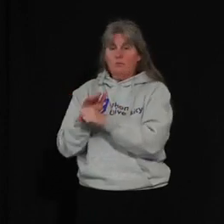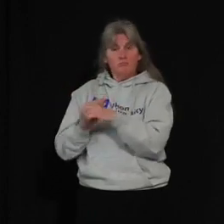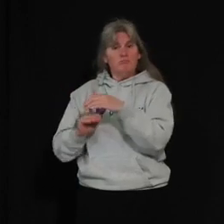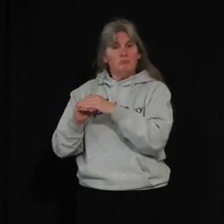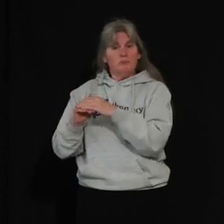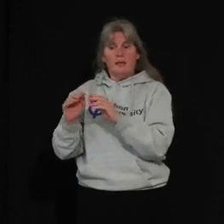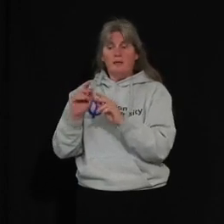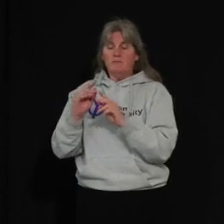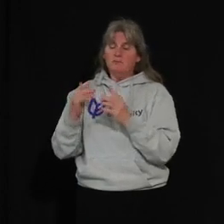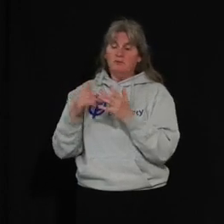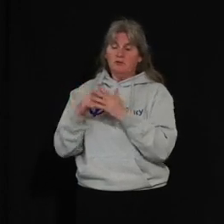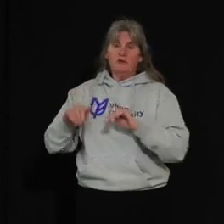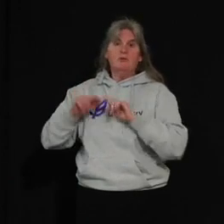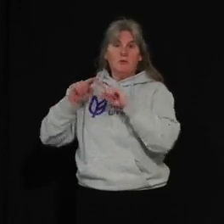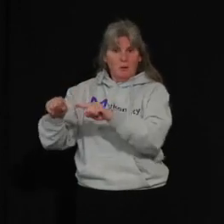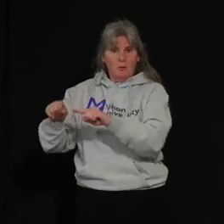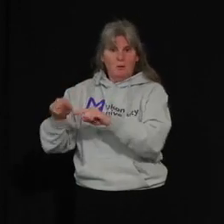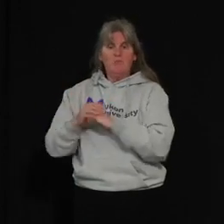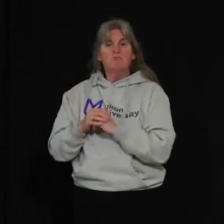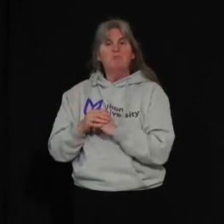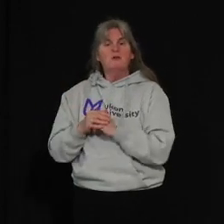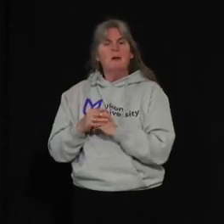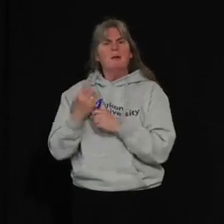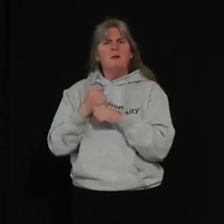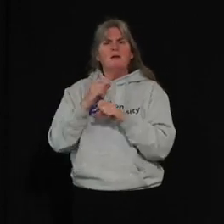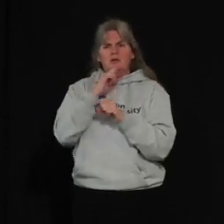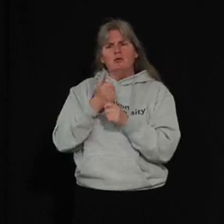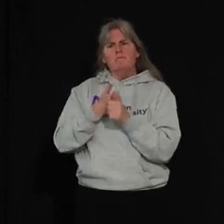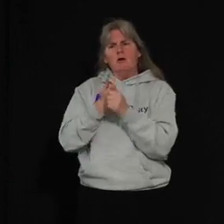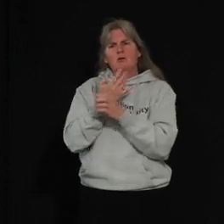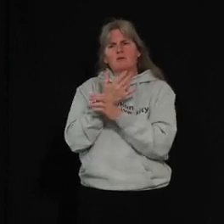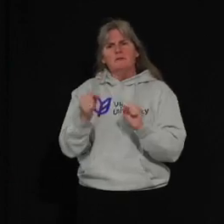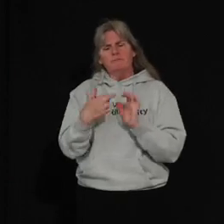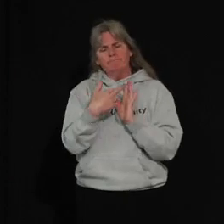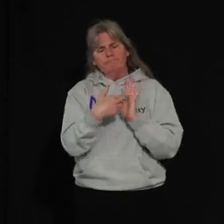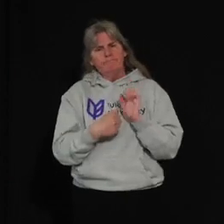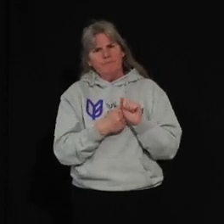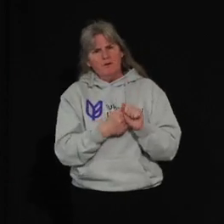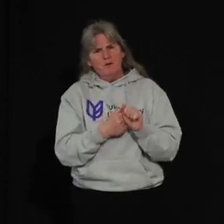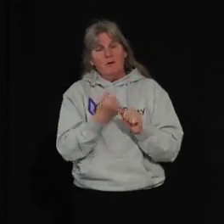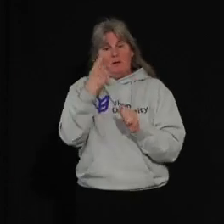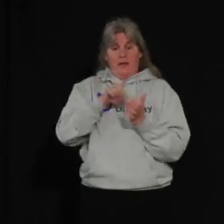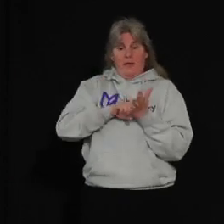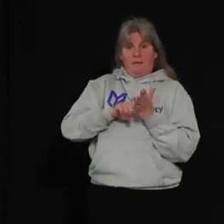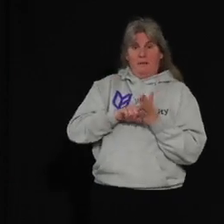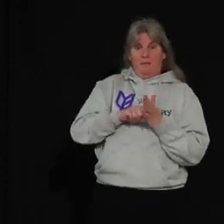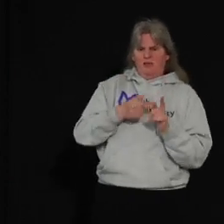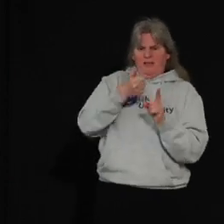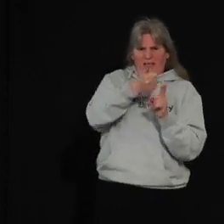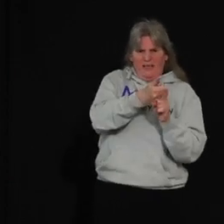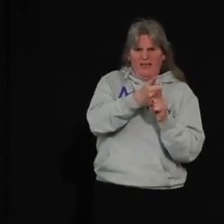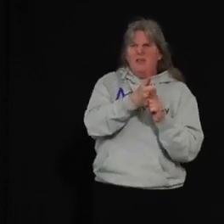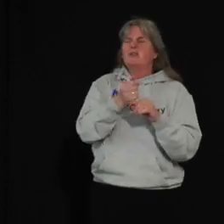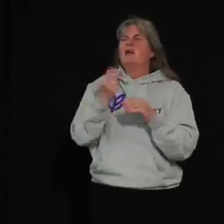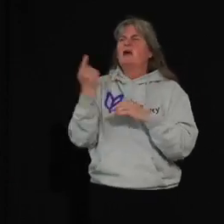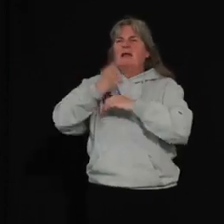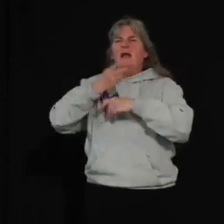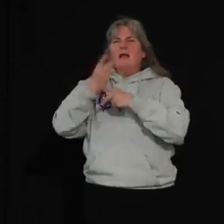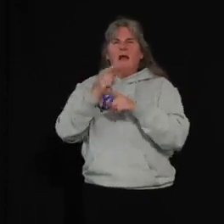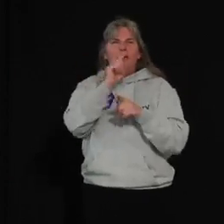during COVID-19. To ensure this happens, childcare service inspectors are working with each operator to